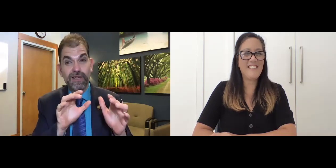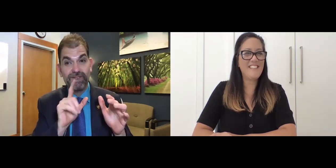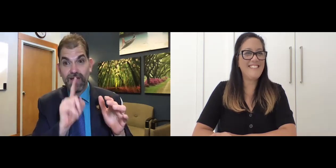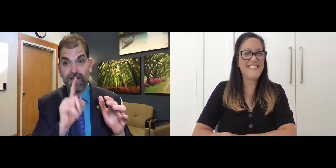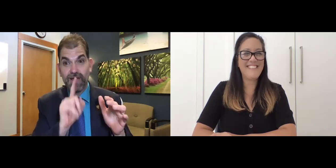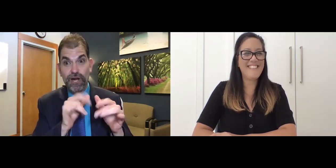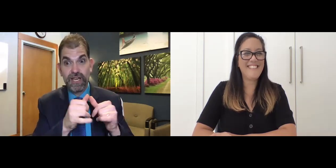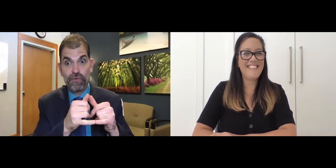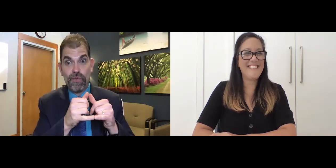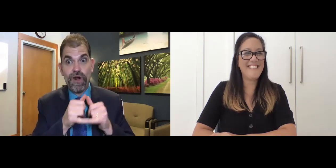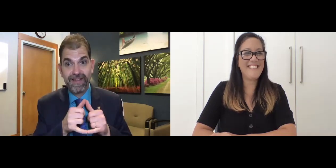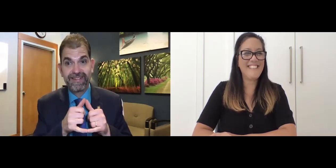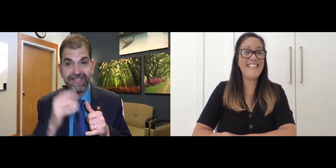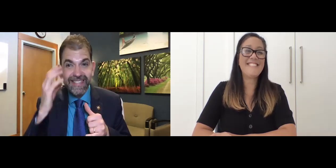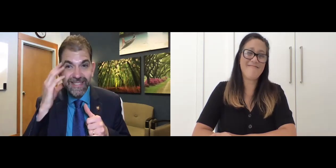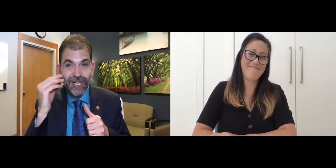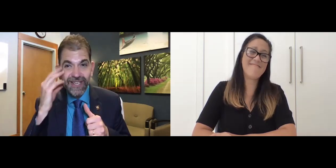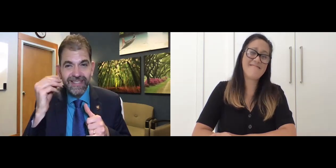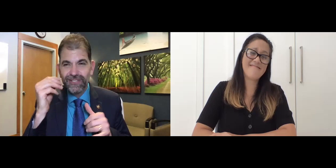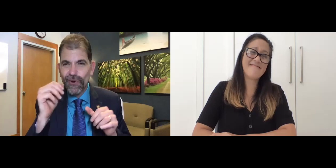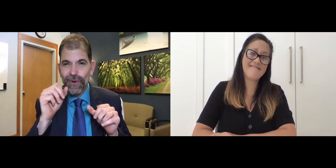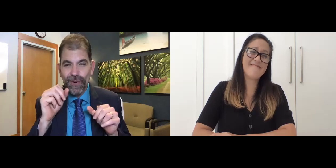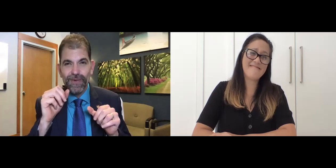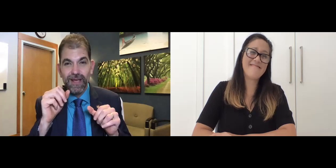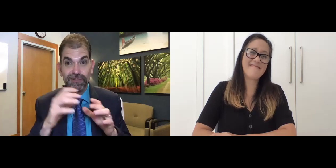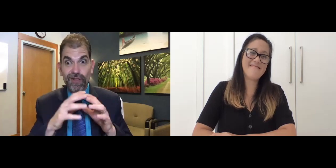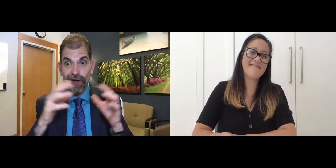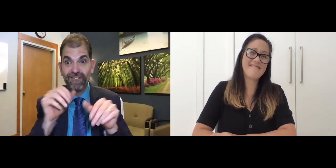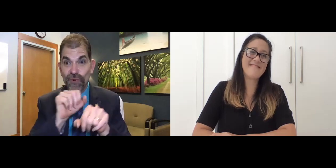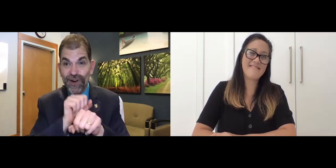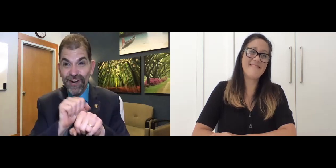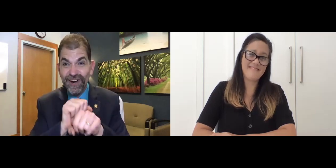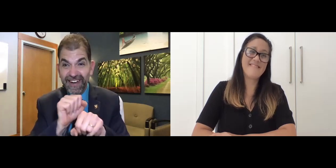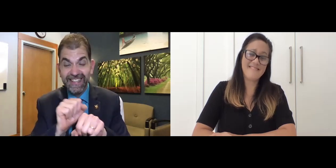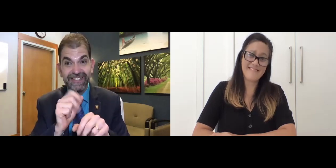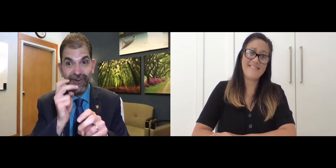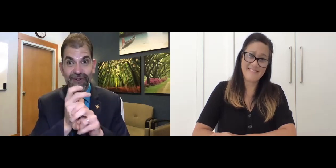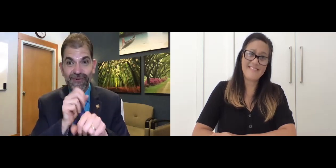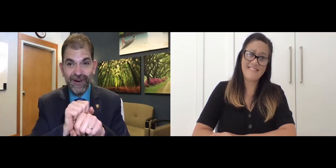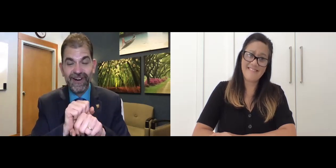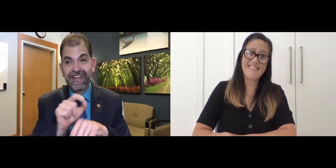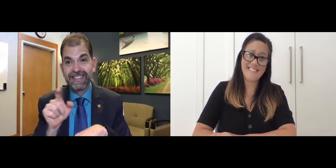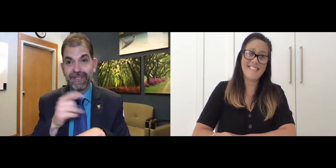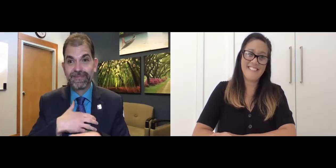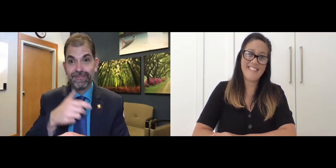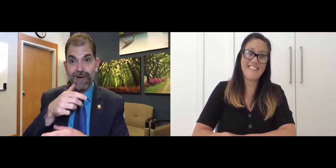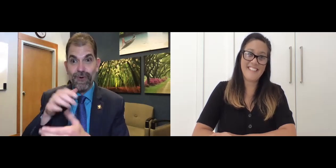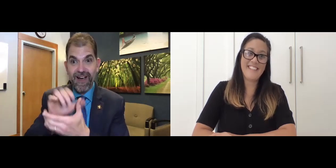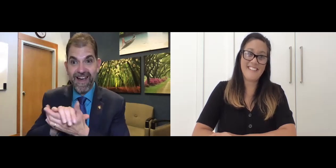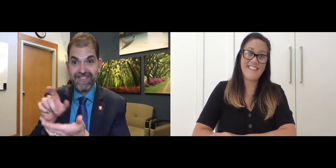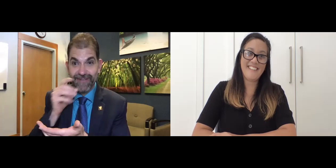It was very rewarding for me. It was also a lot of work.